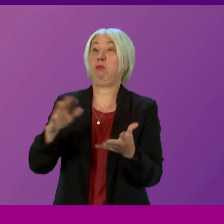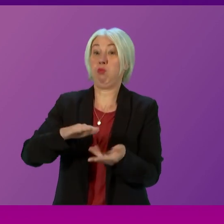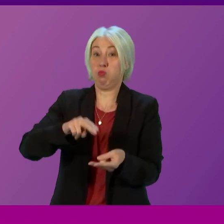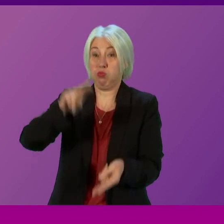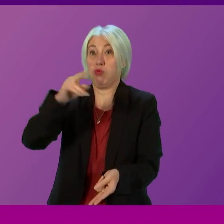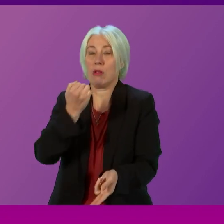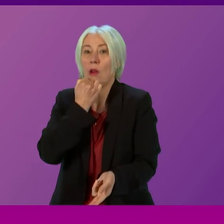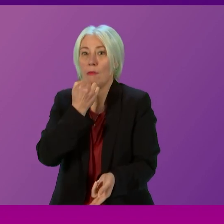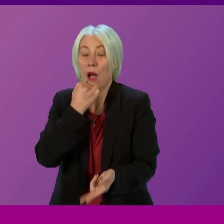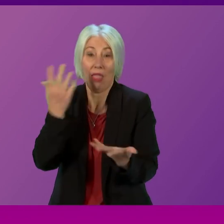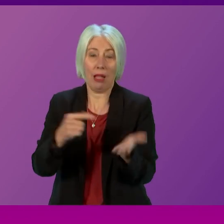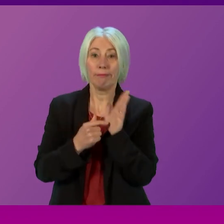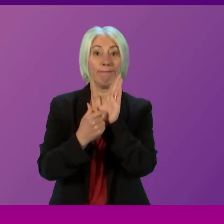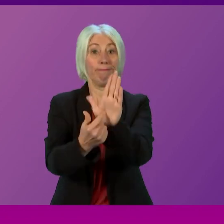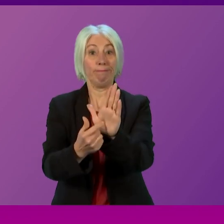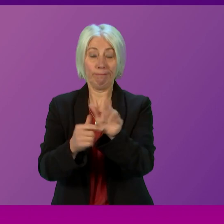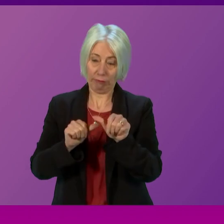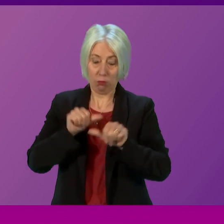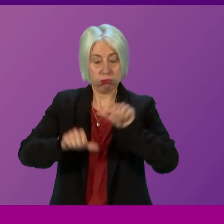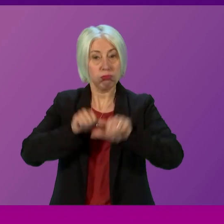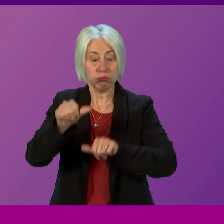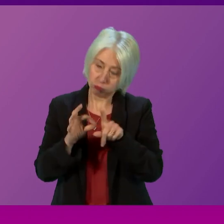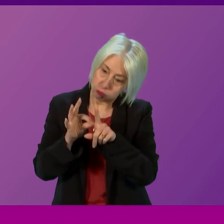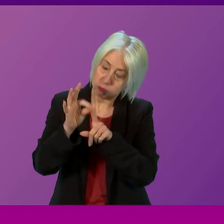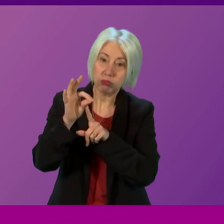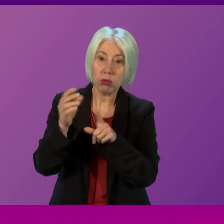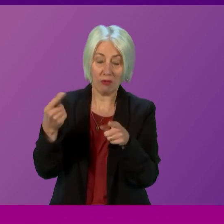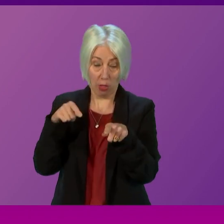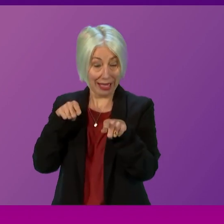which demonstrates the progress that we are making on closing the attainment gap and widening access.